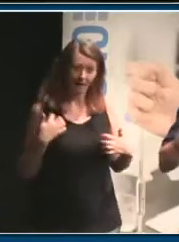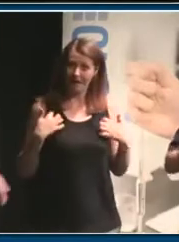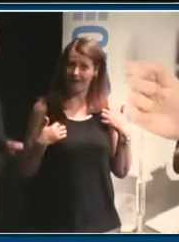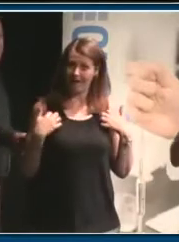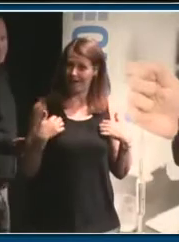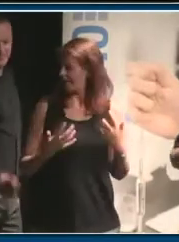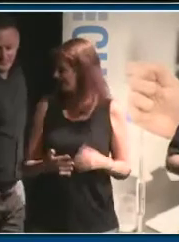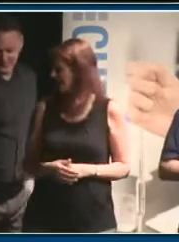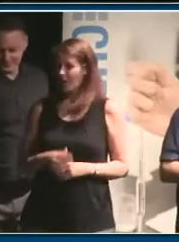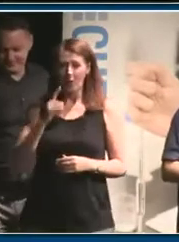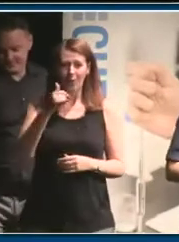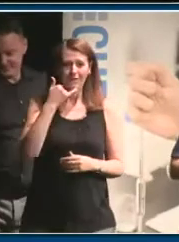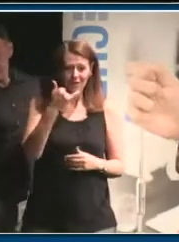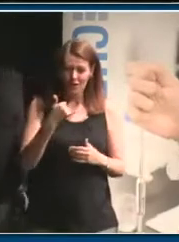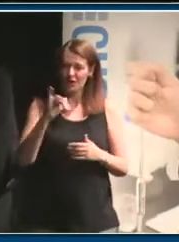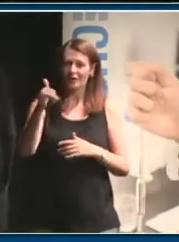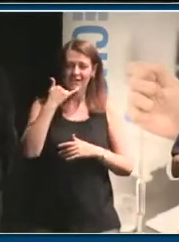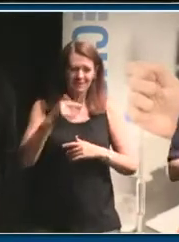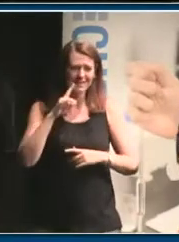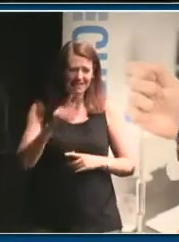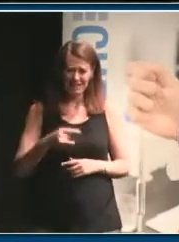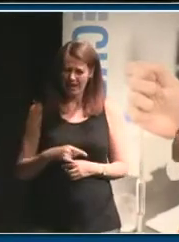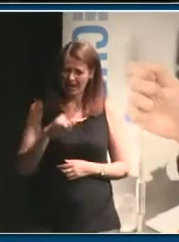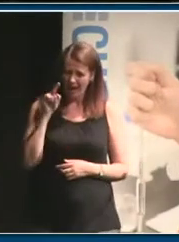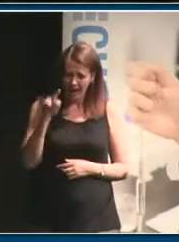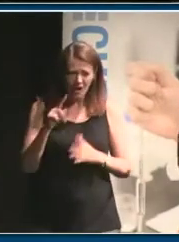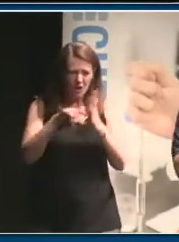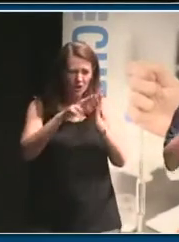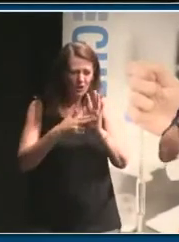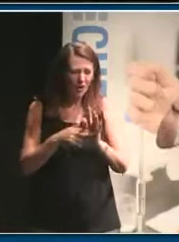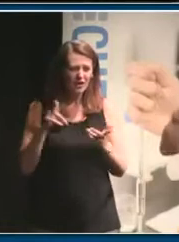One day the phone rings at my home and this guy goes “John we consider you Boston’s best and